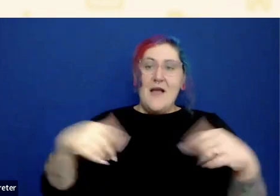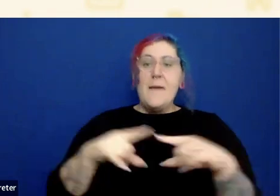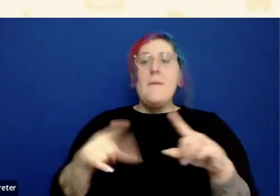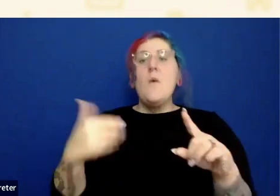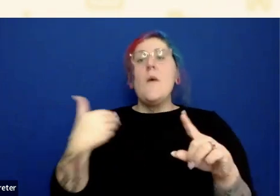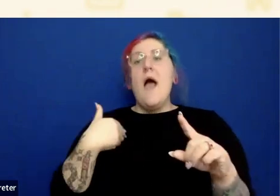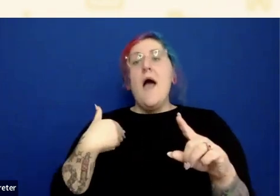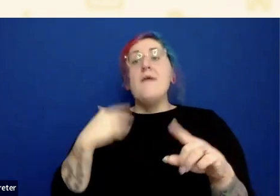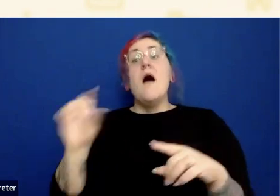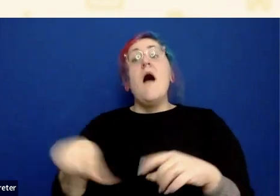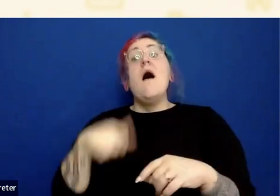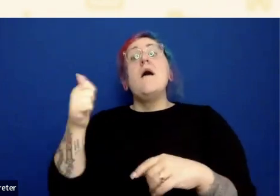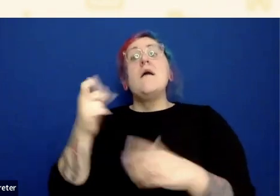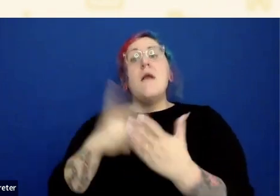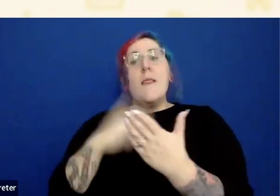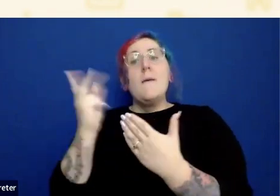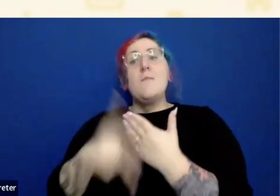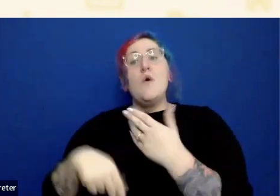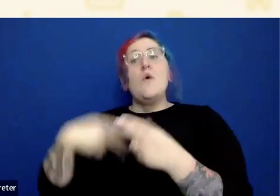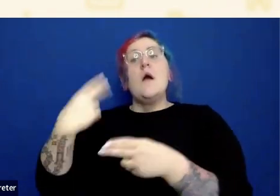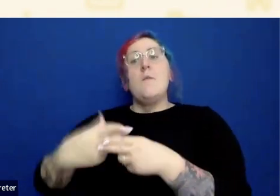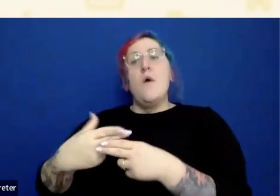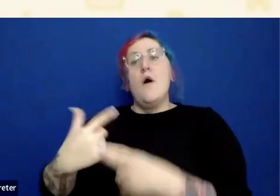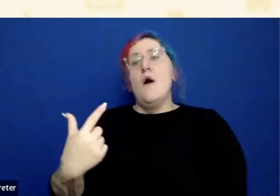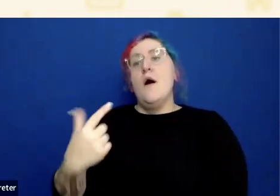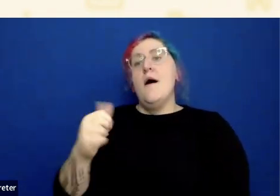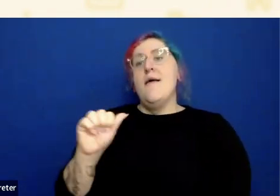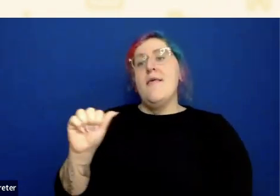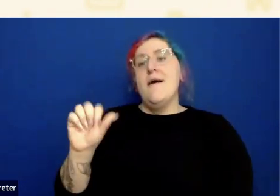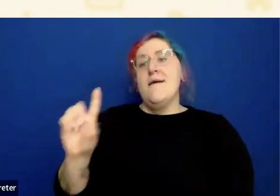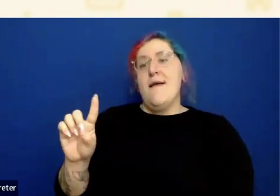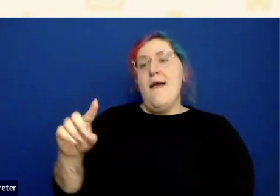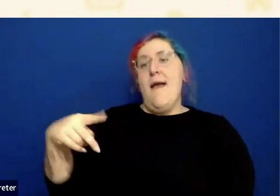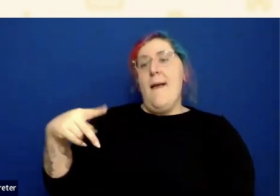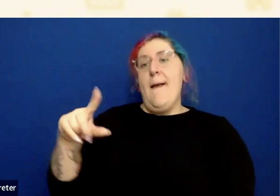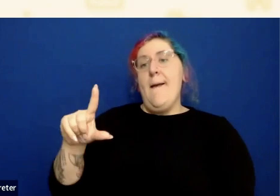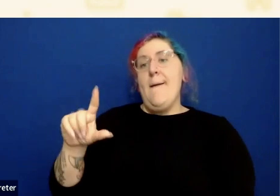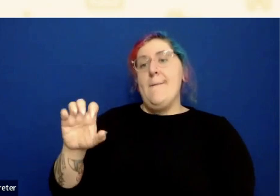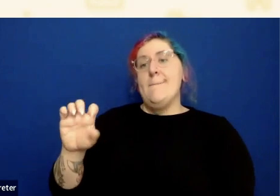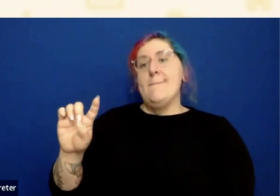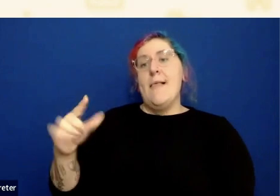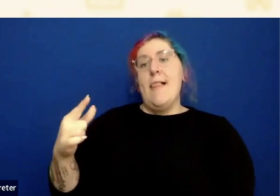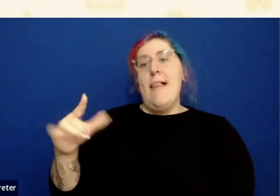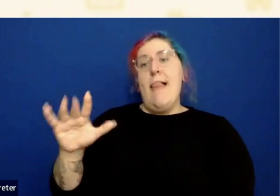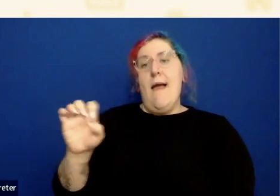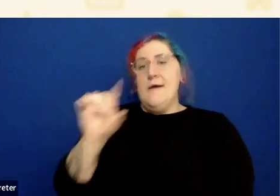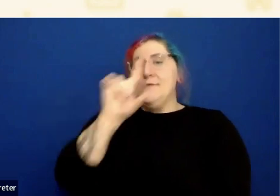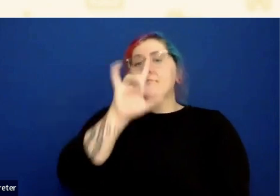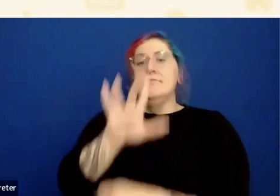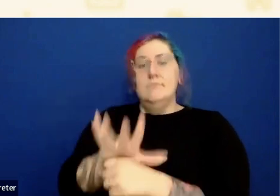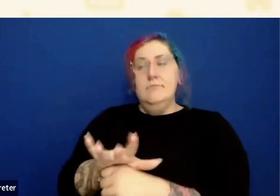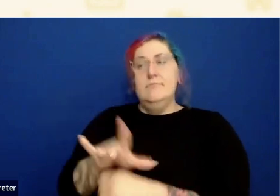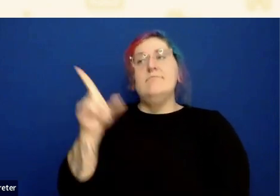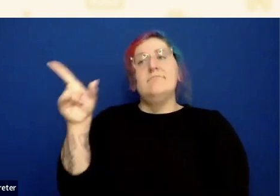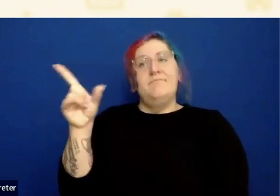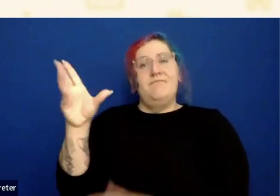called the GAAD Pledge, which invites open-source projects,